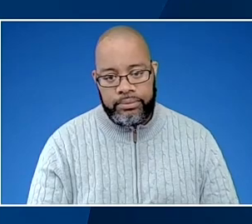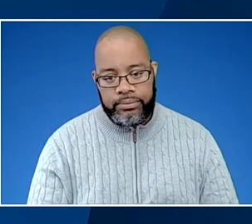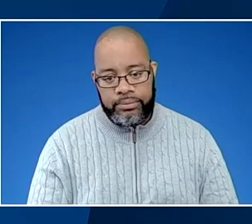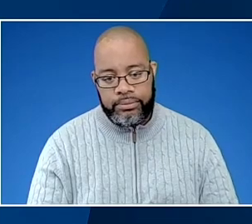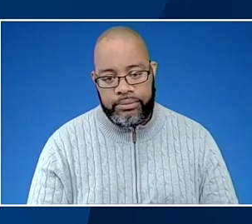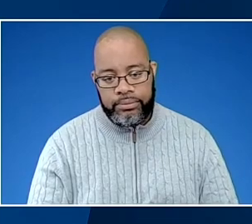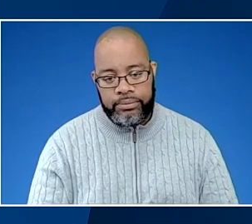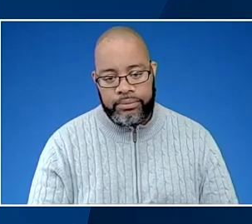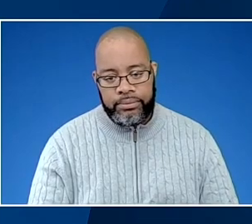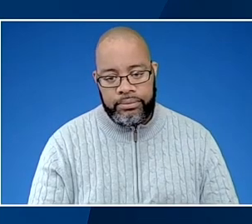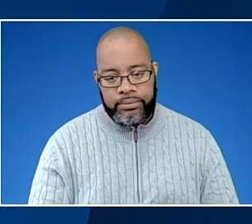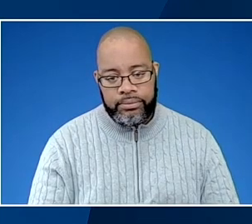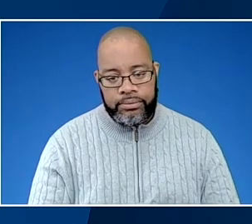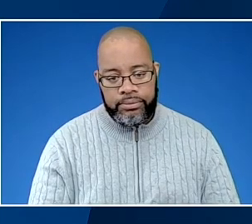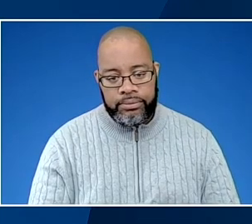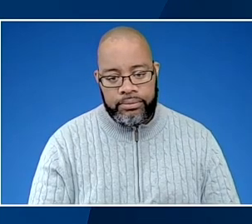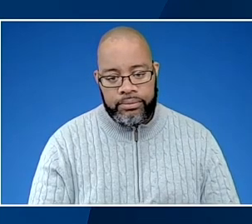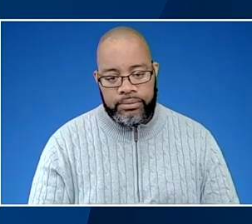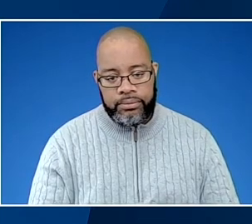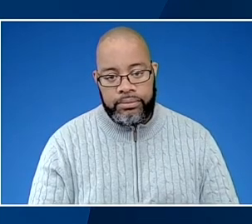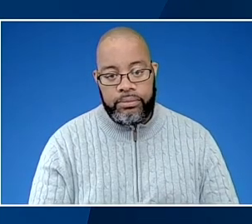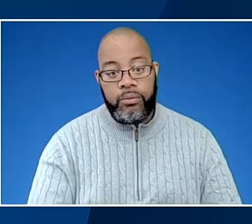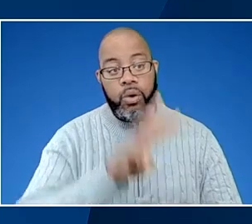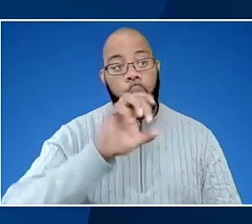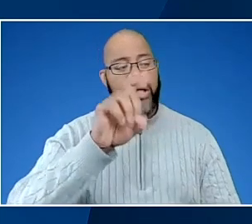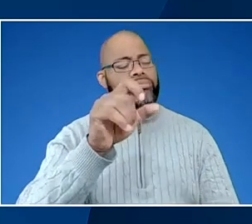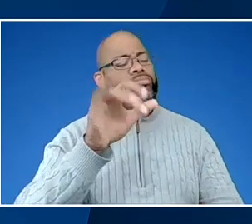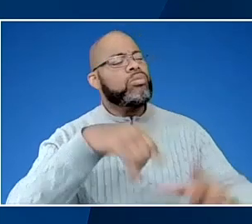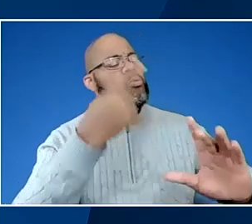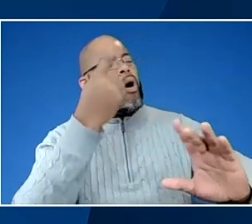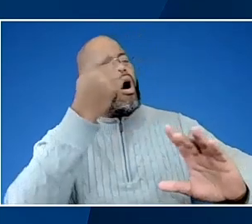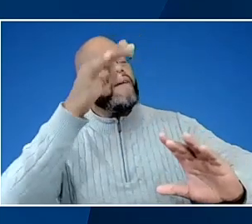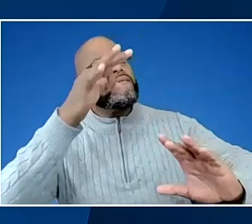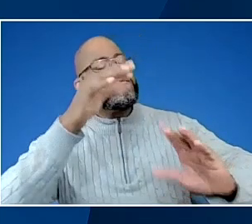Wade. But isn't one of the- one of the things I